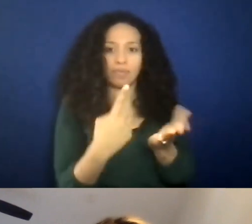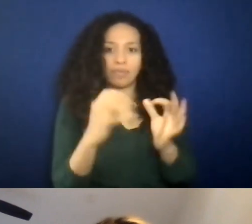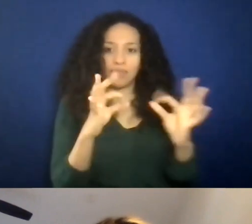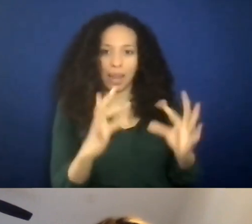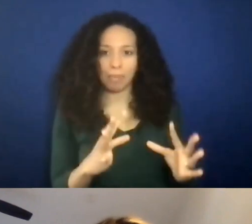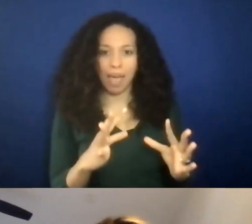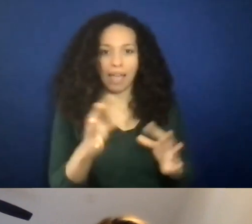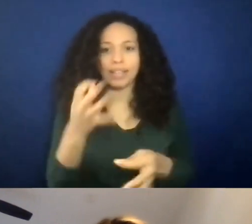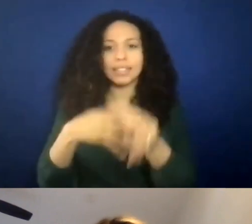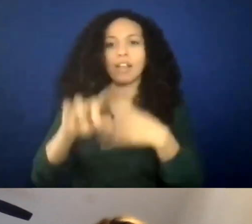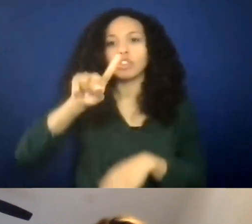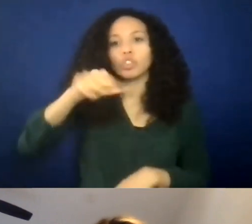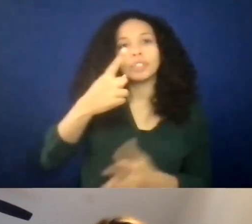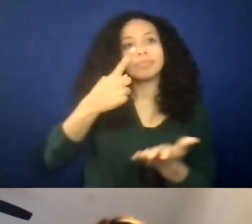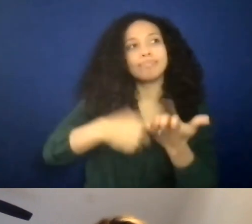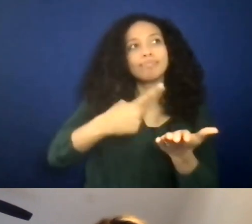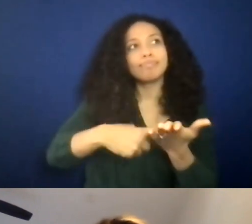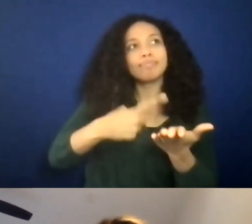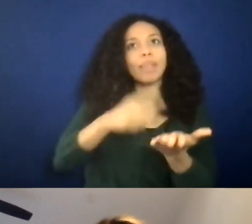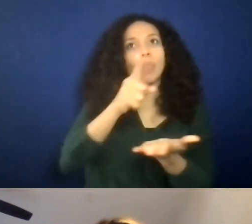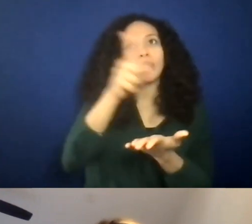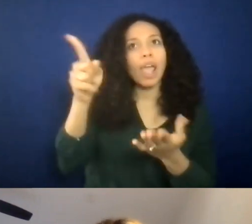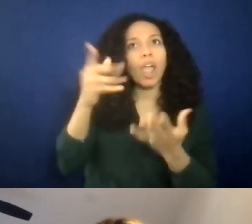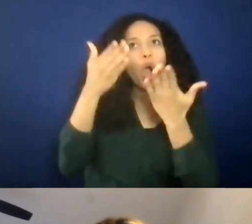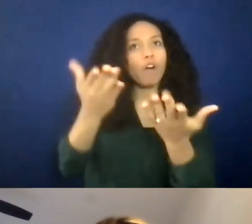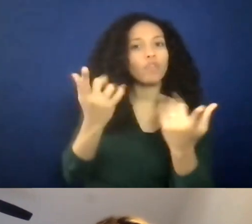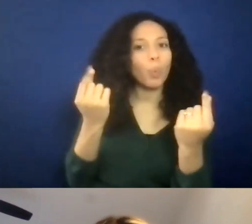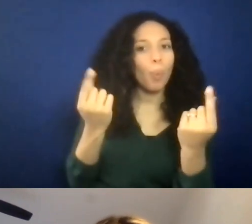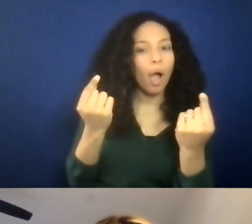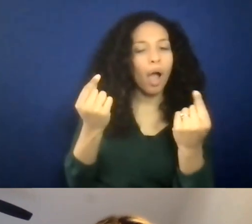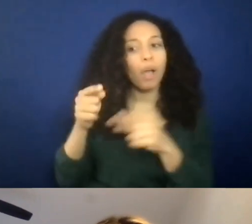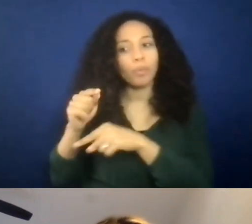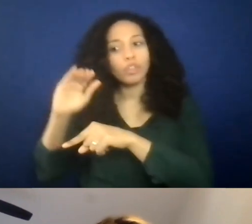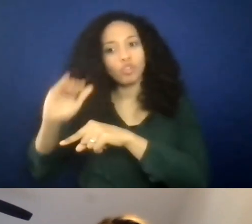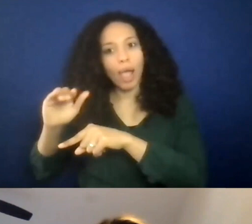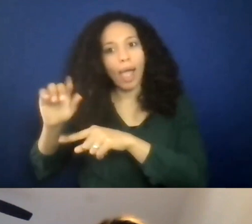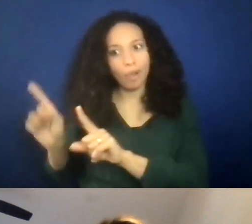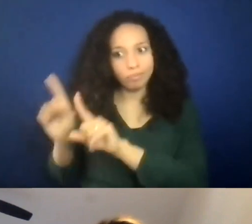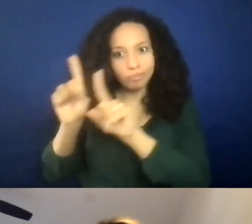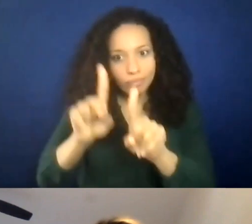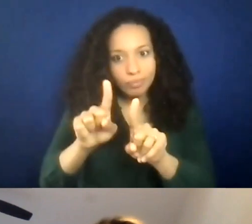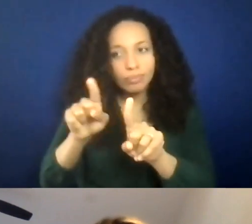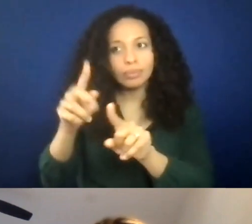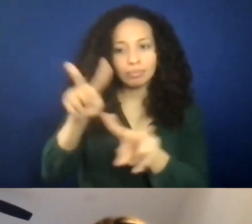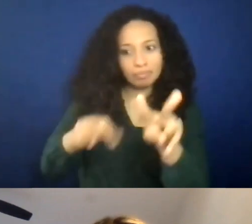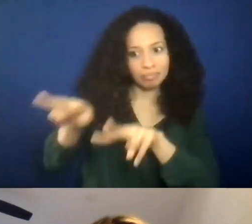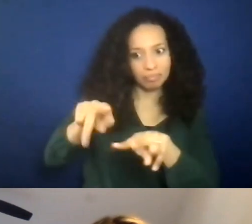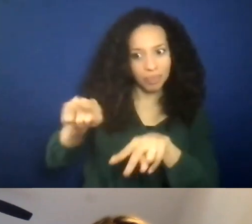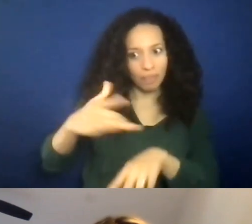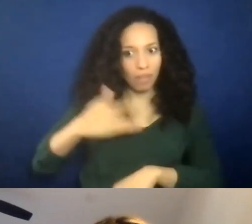placements can offer. Where your child feels more comfortable or where you feel, depending,